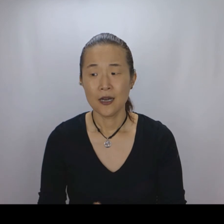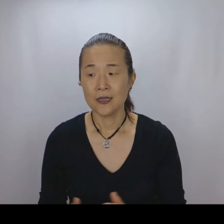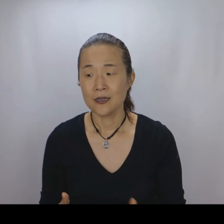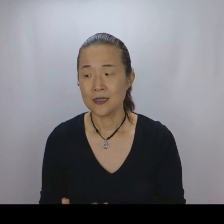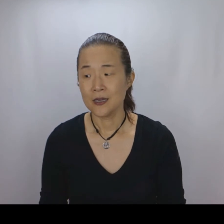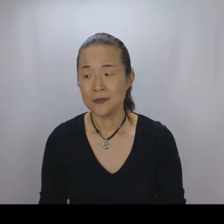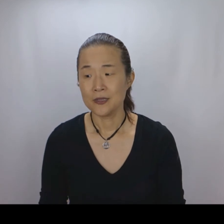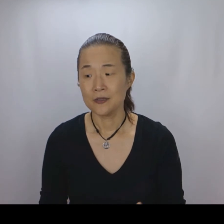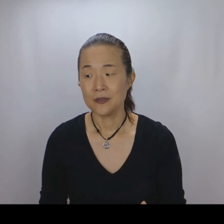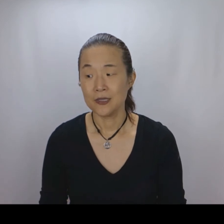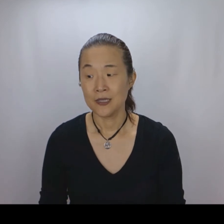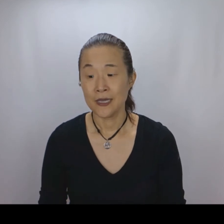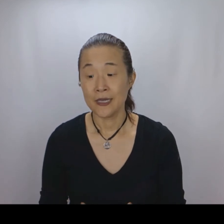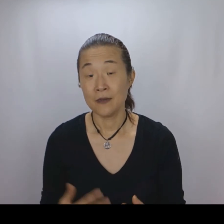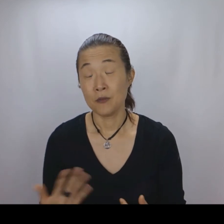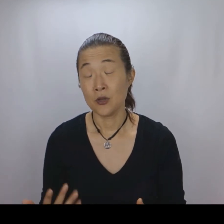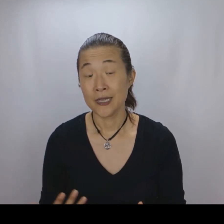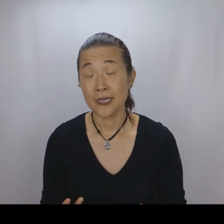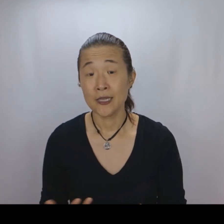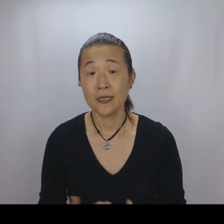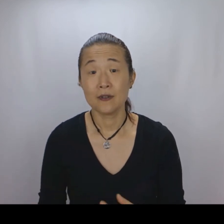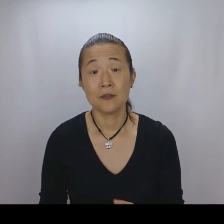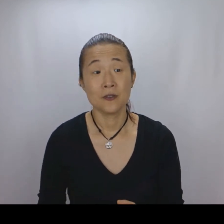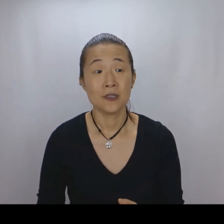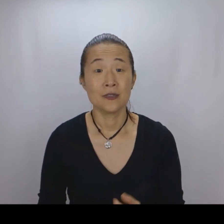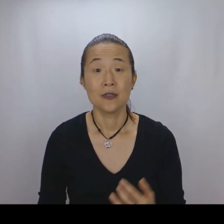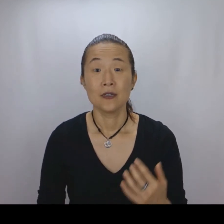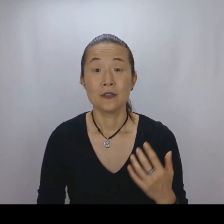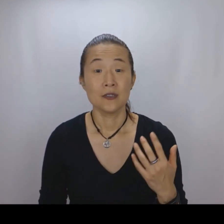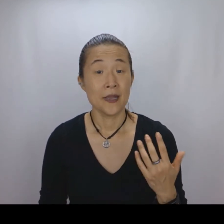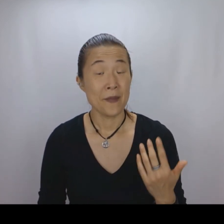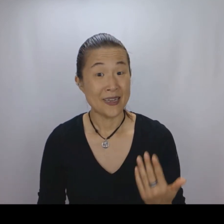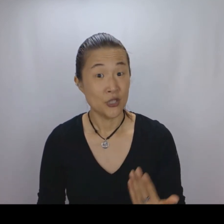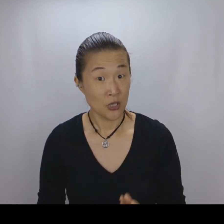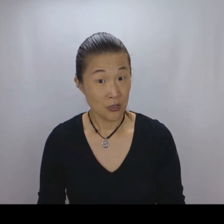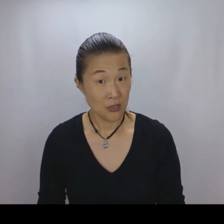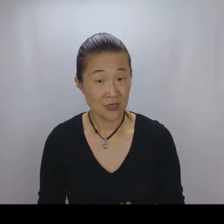A lot of times you'll say employEE or you'll say managER.